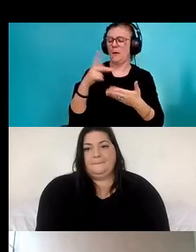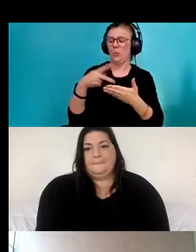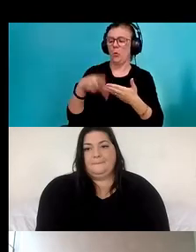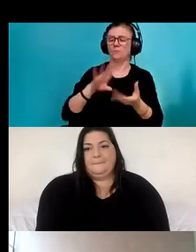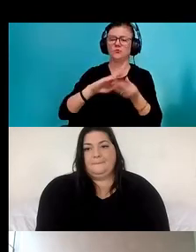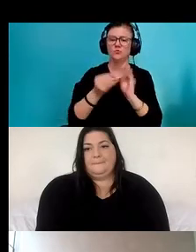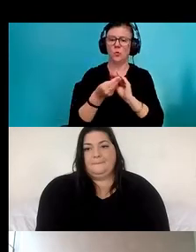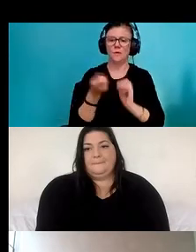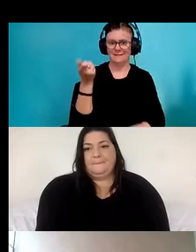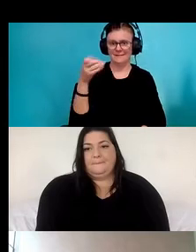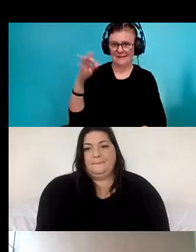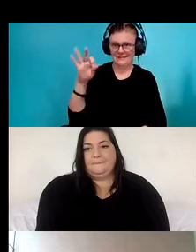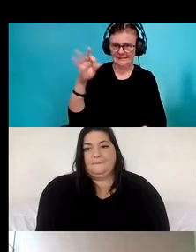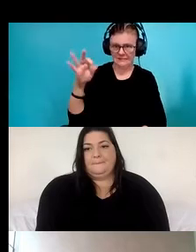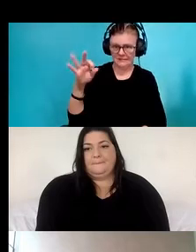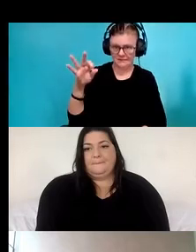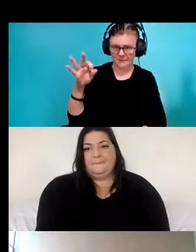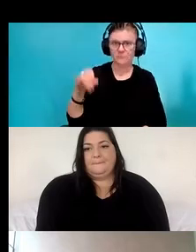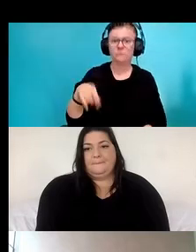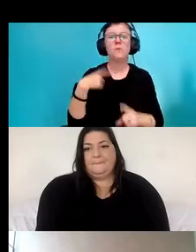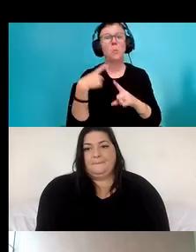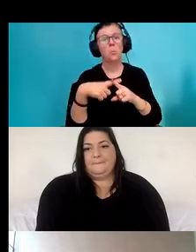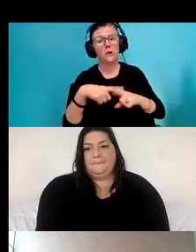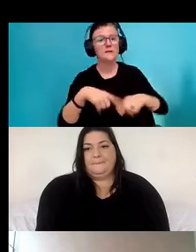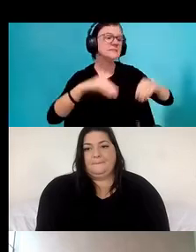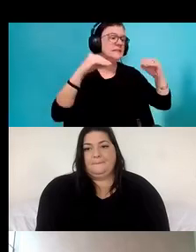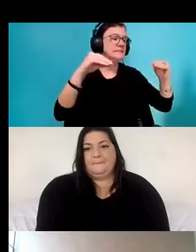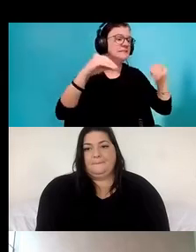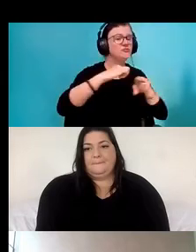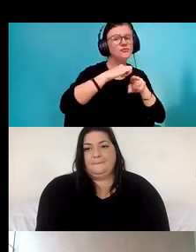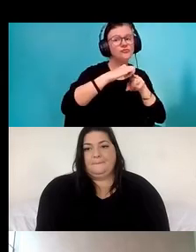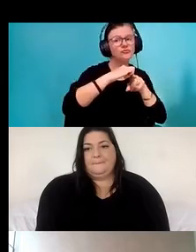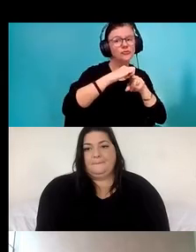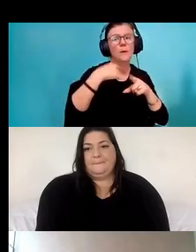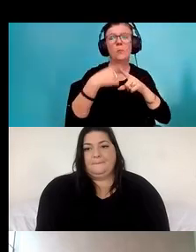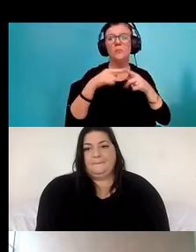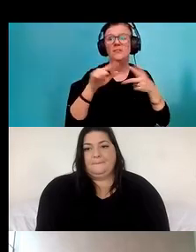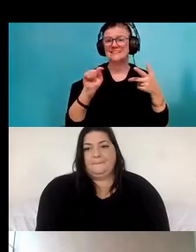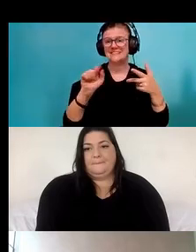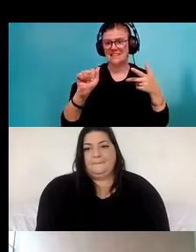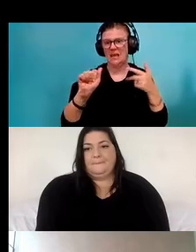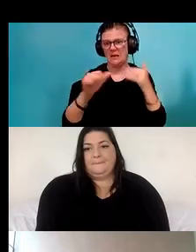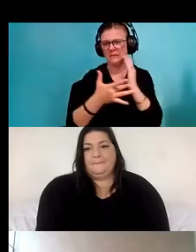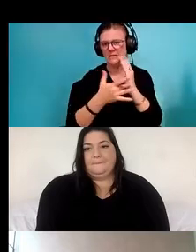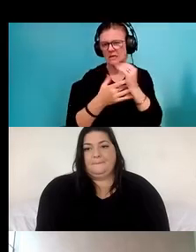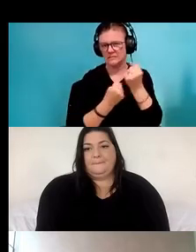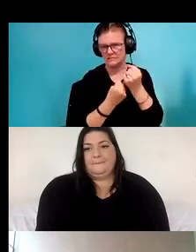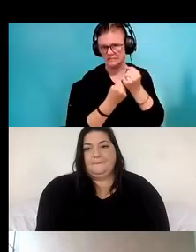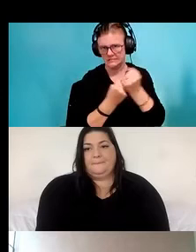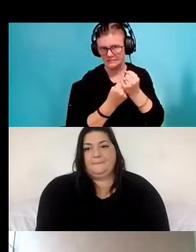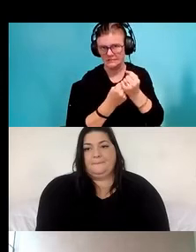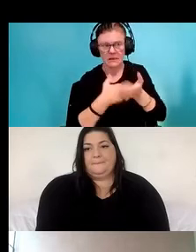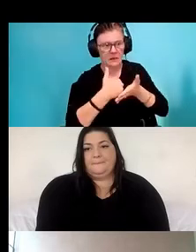They also deploy training and technical assistance to help grantees align their work with the best